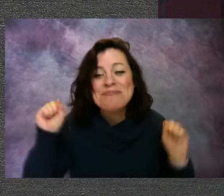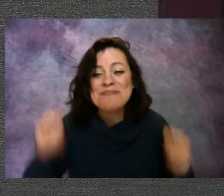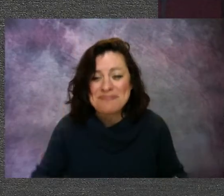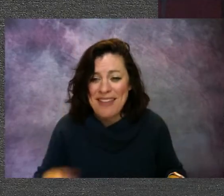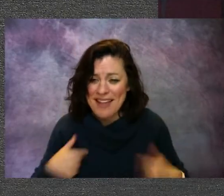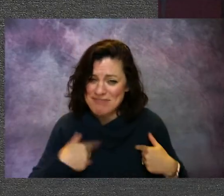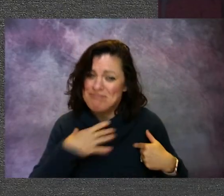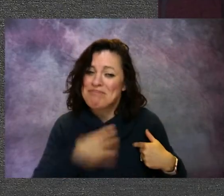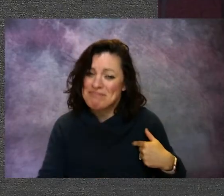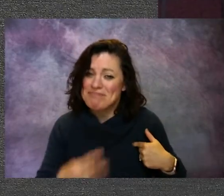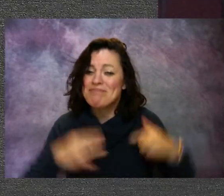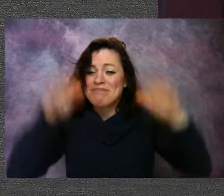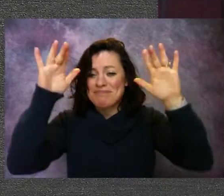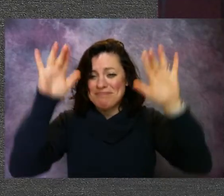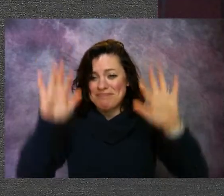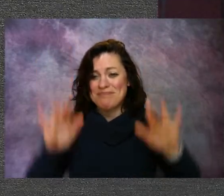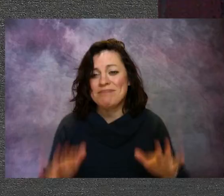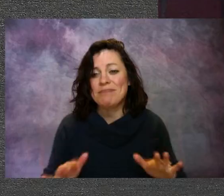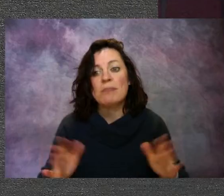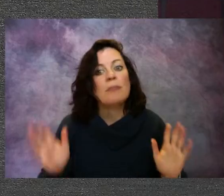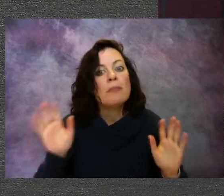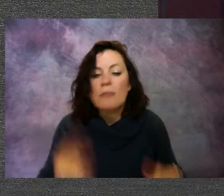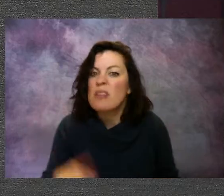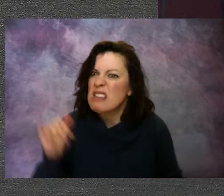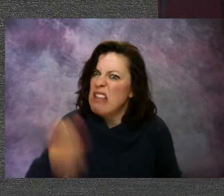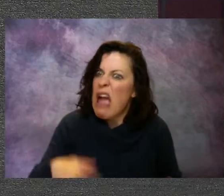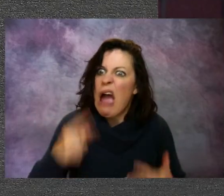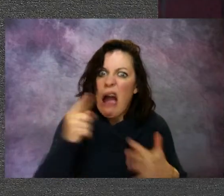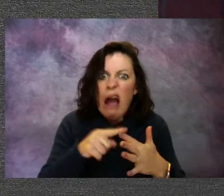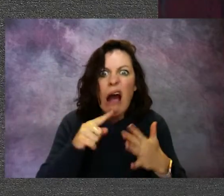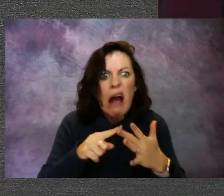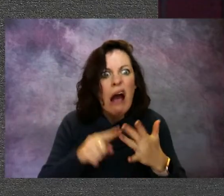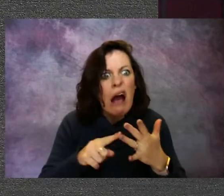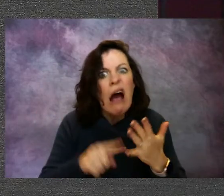So, there are so many different types of weather we can have outside.